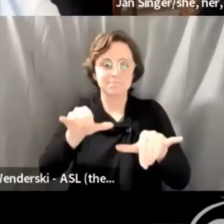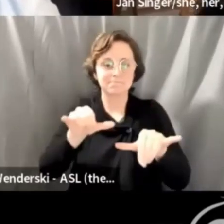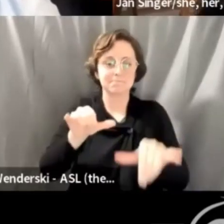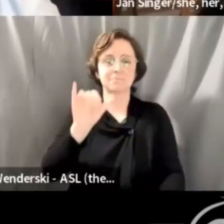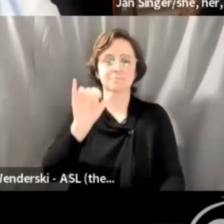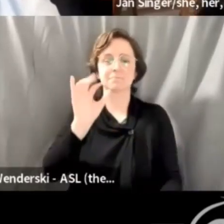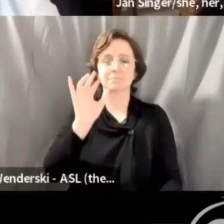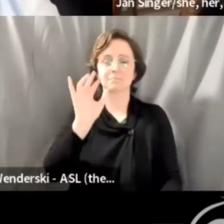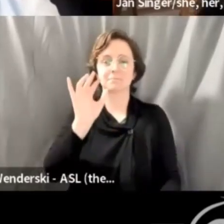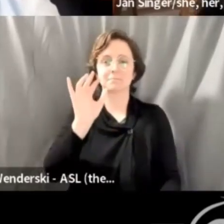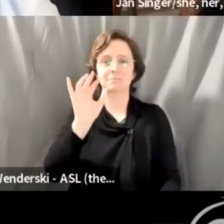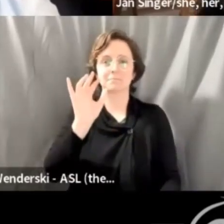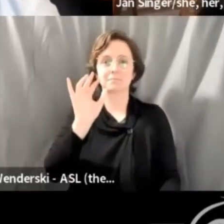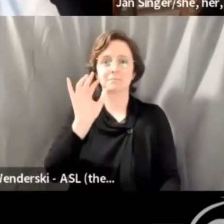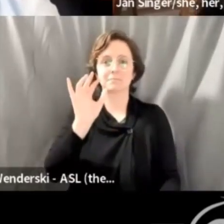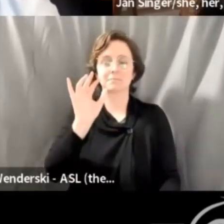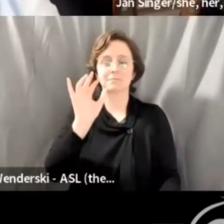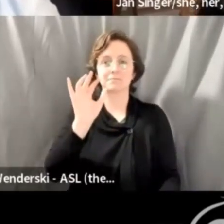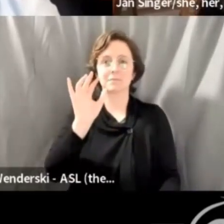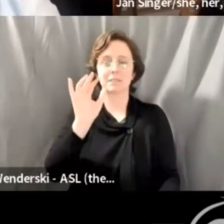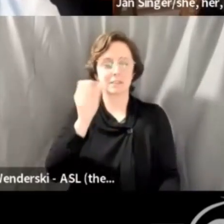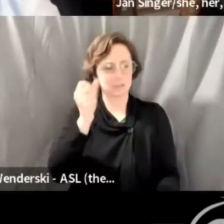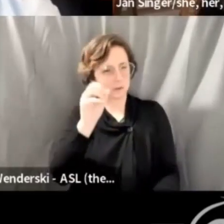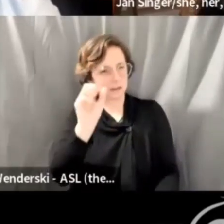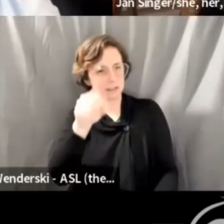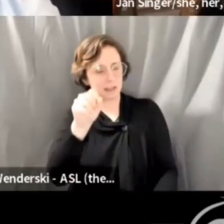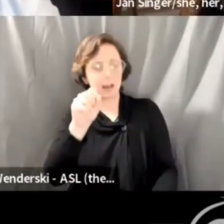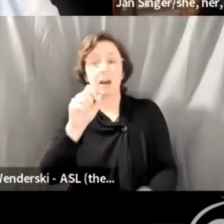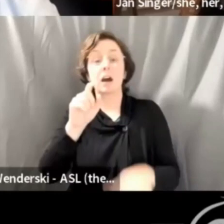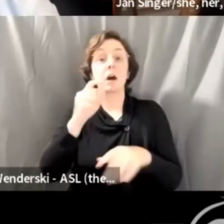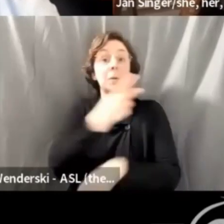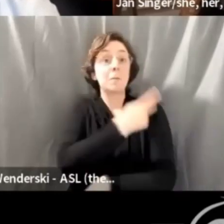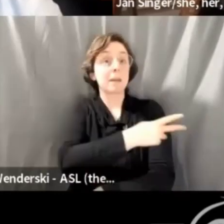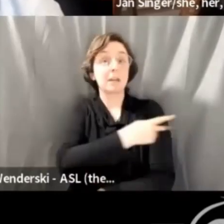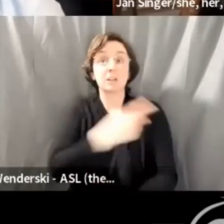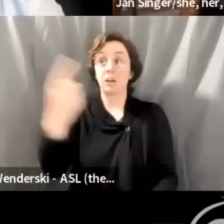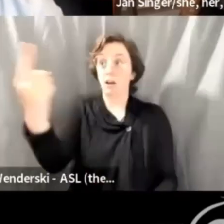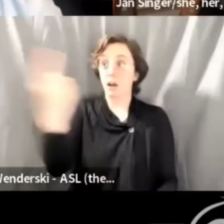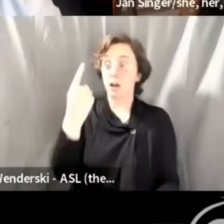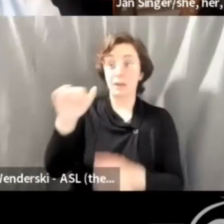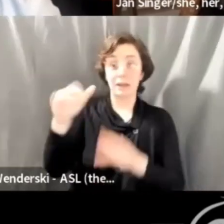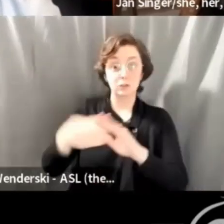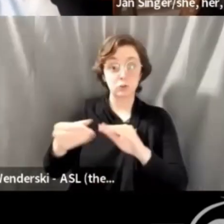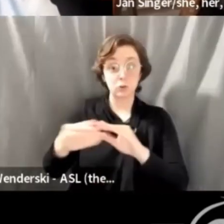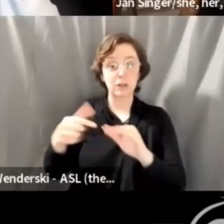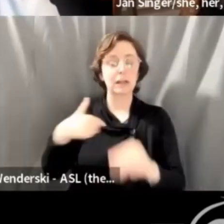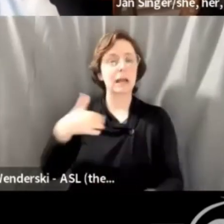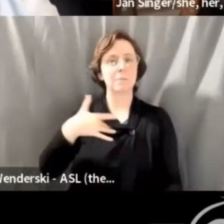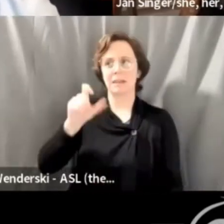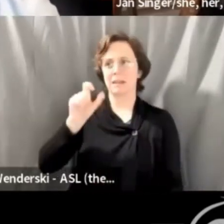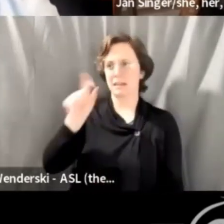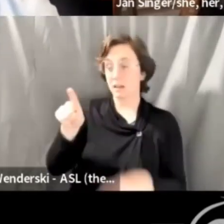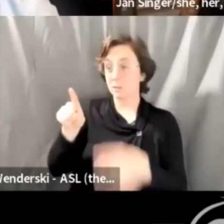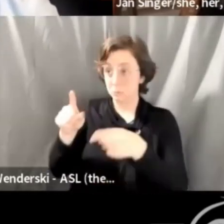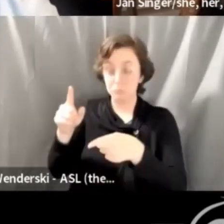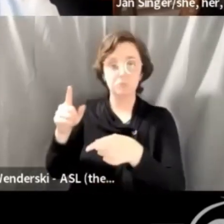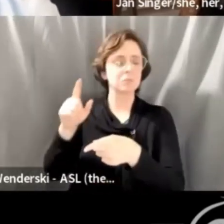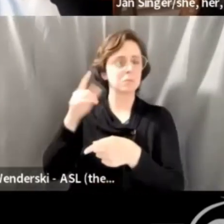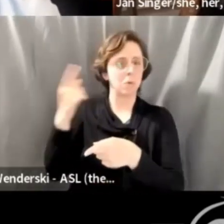And yeah, but when somebody comes in with that story, one of my first questions is, have you ever done therapy and how did it go?